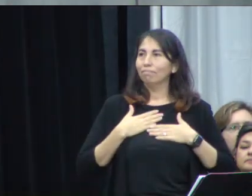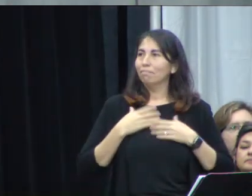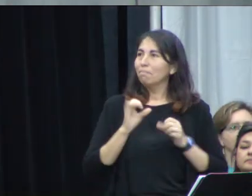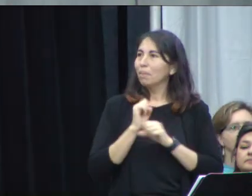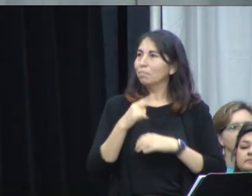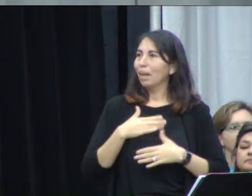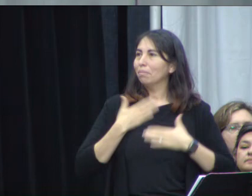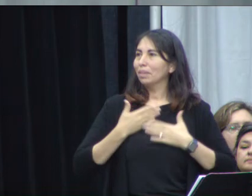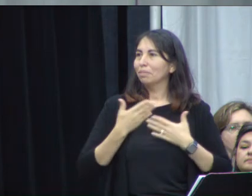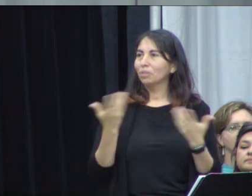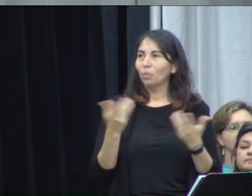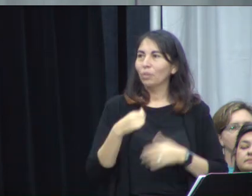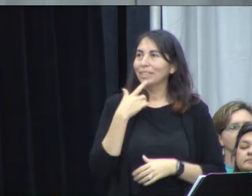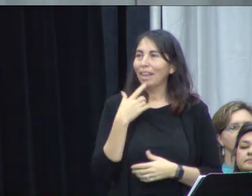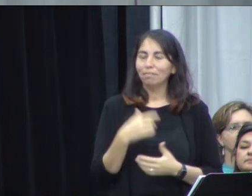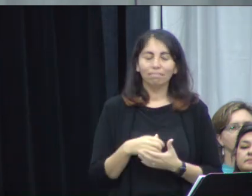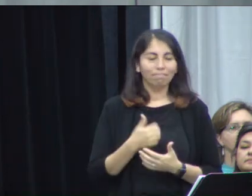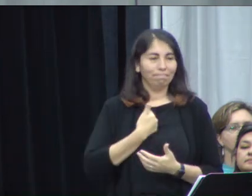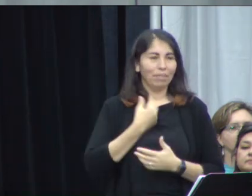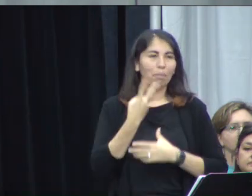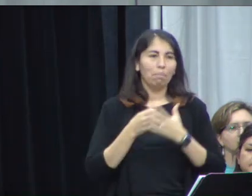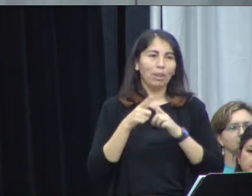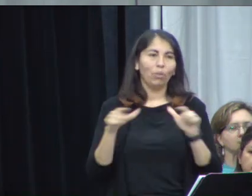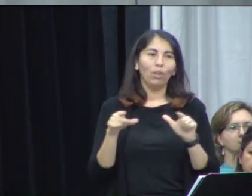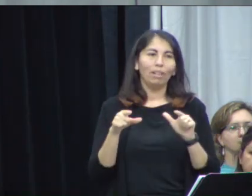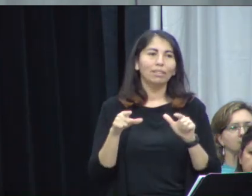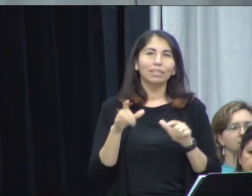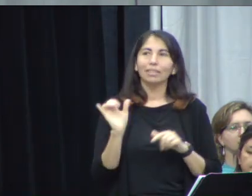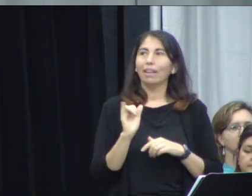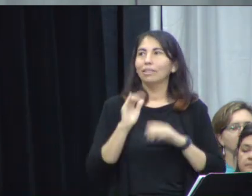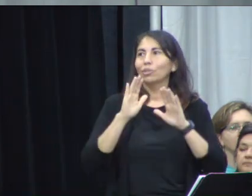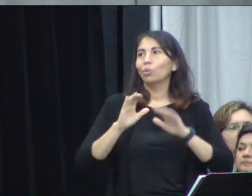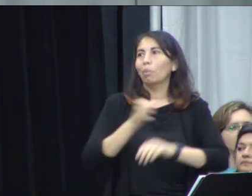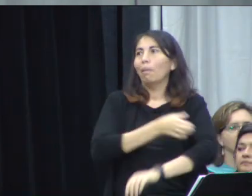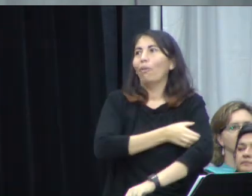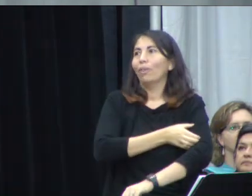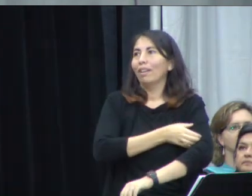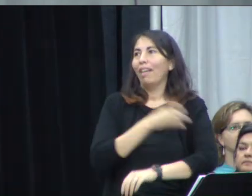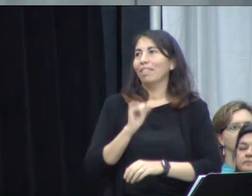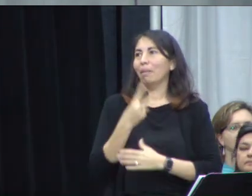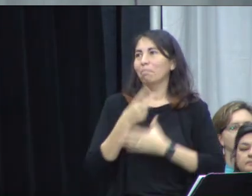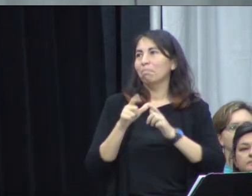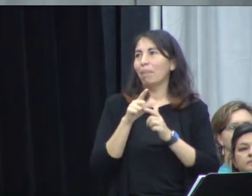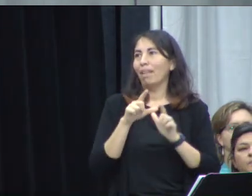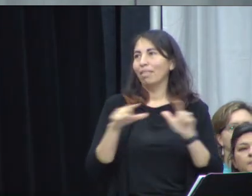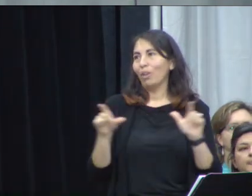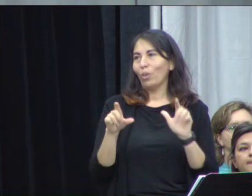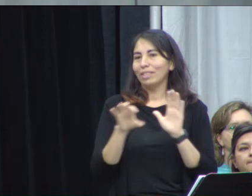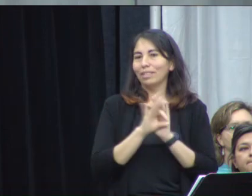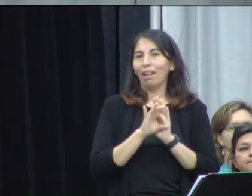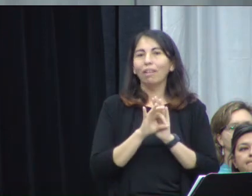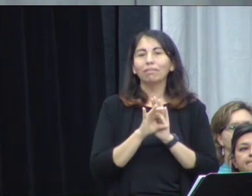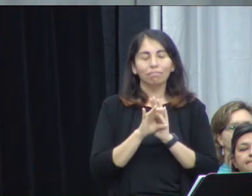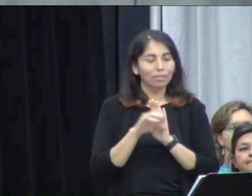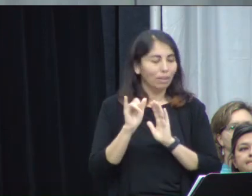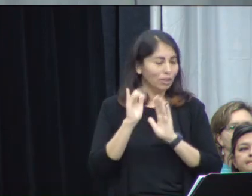What can I say, being bilingual is like having a superpower. The bilingual seal was an eye opener for me and some of my classmates